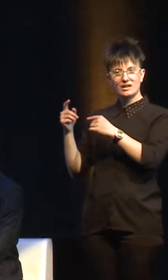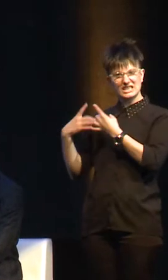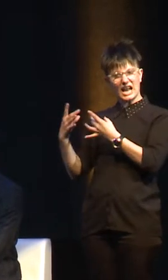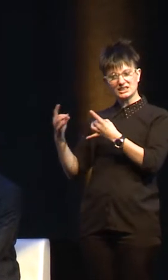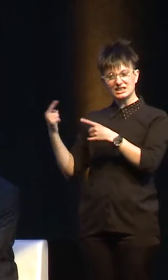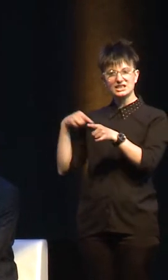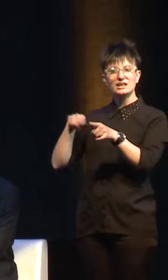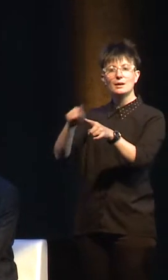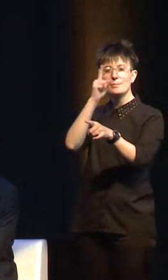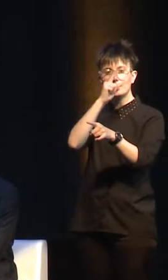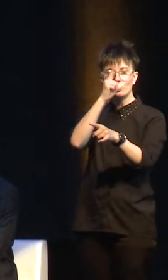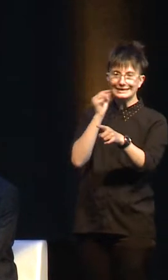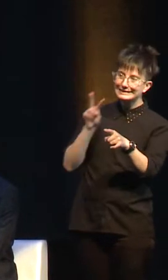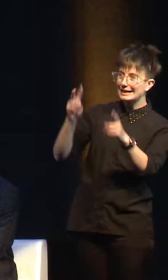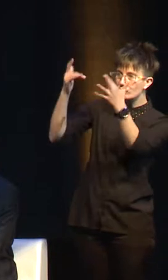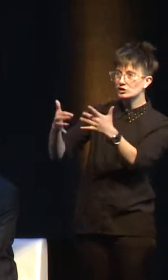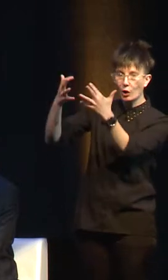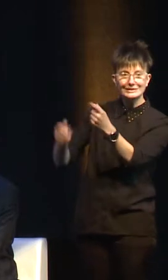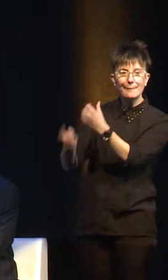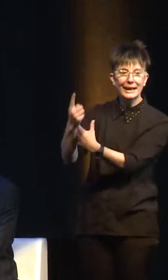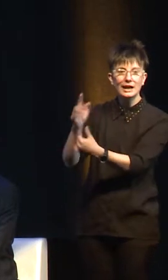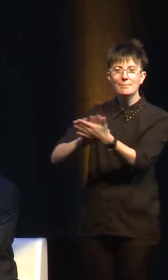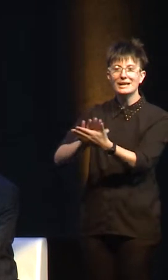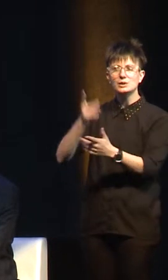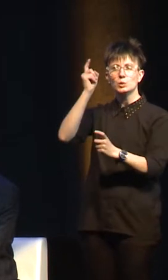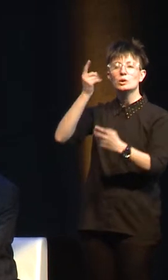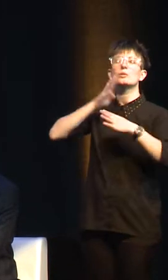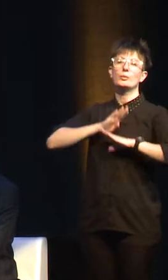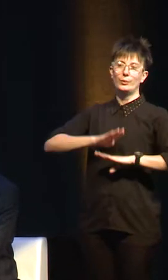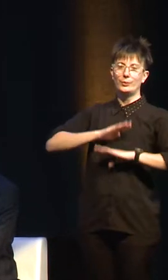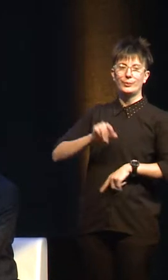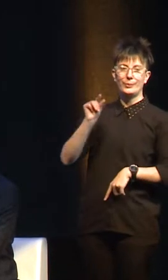what the next step is. And I think the difficulty that we've got right now is here in New Zealanders